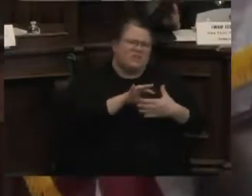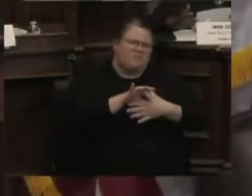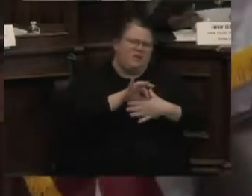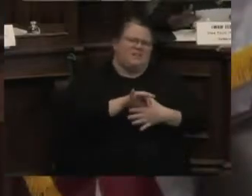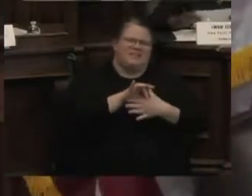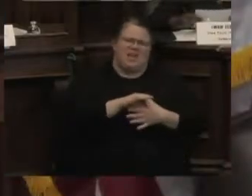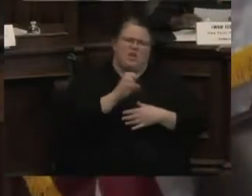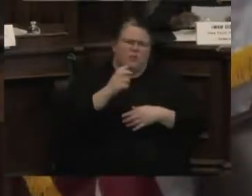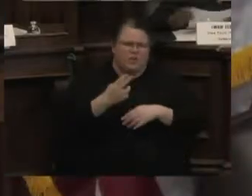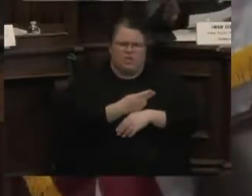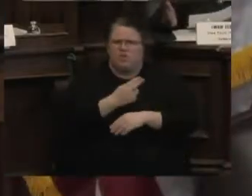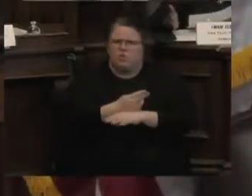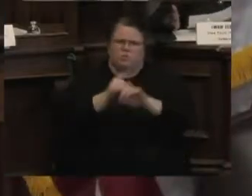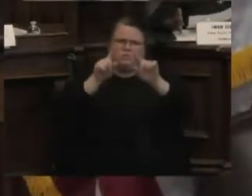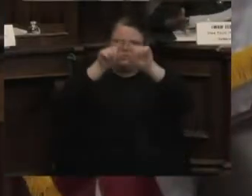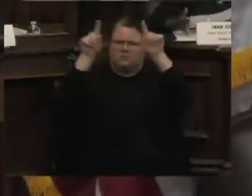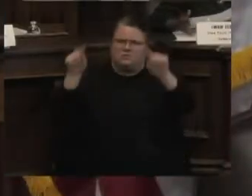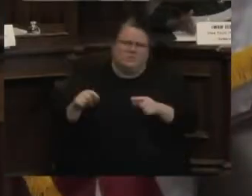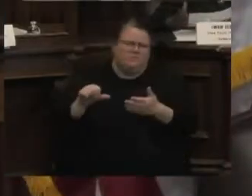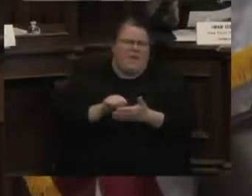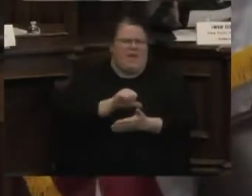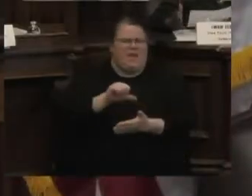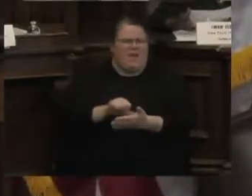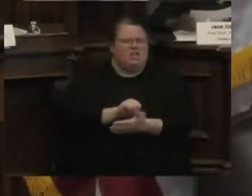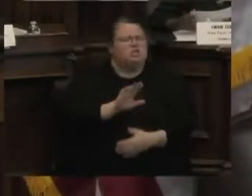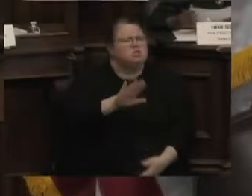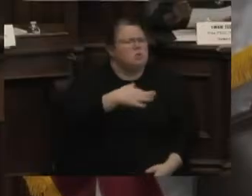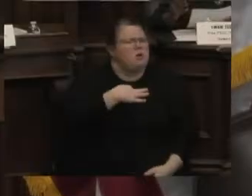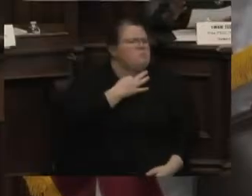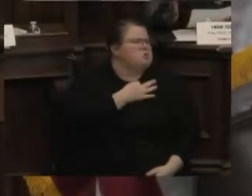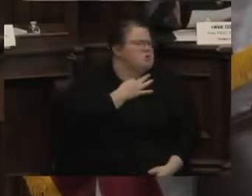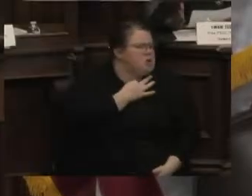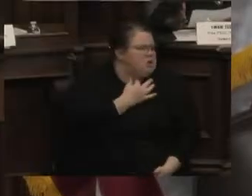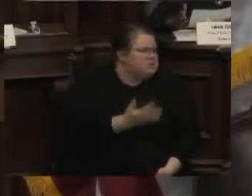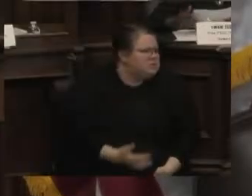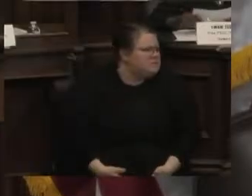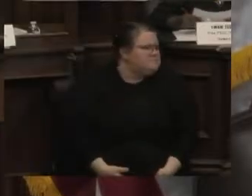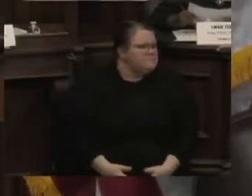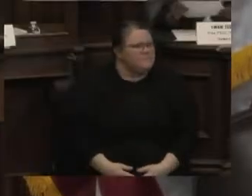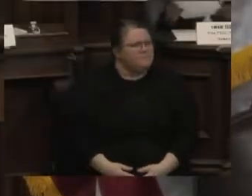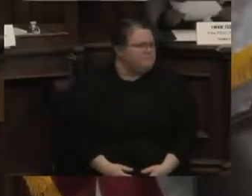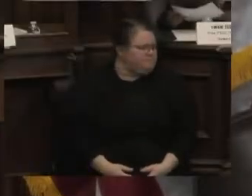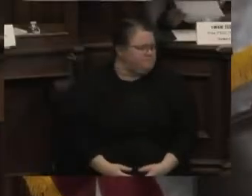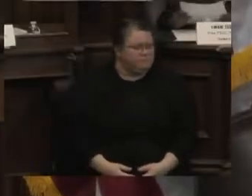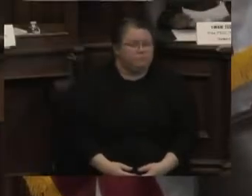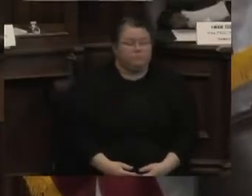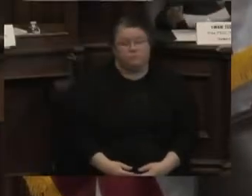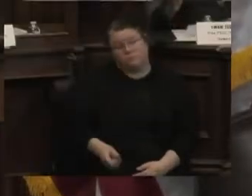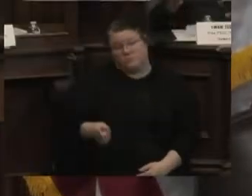six pages, but that's a Canva document. Of course, there's some content that you just need